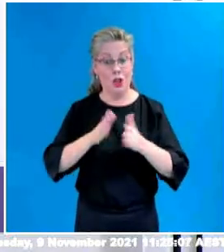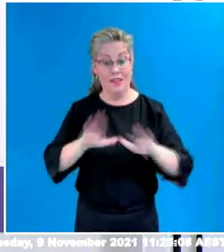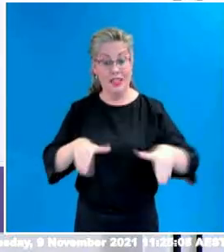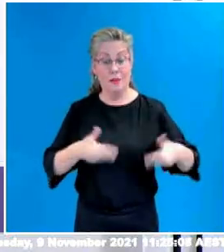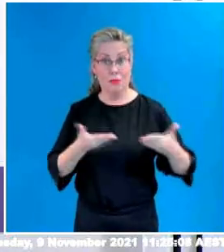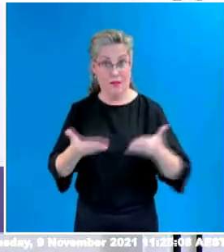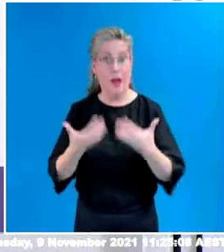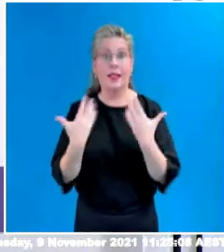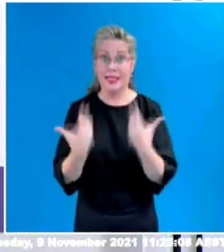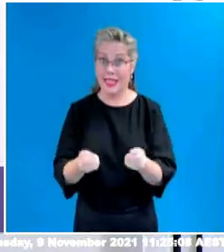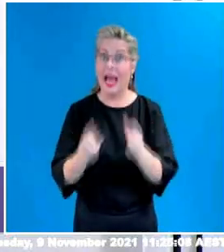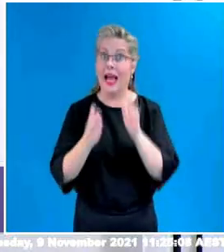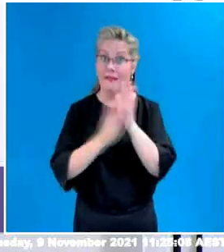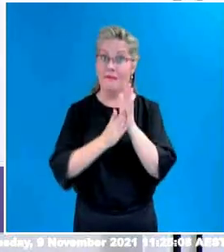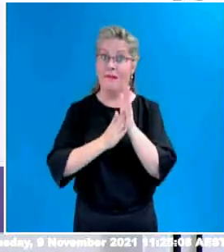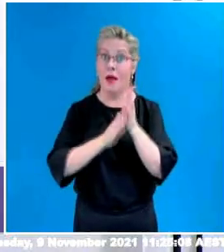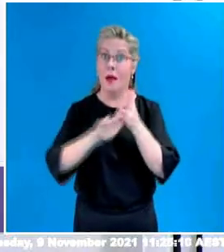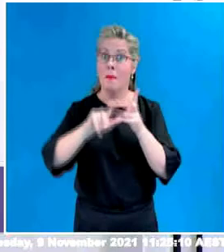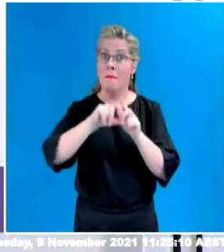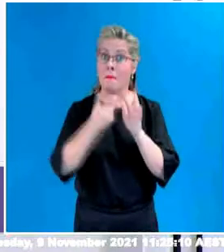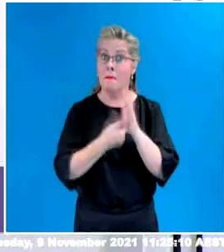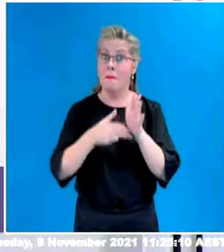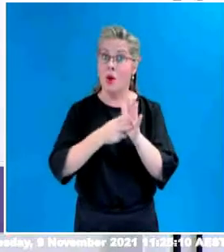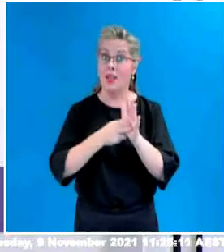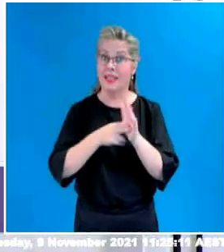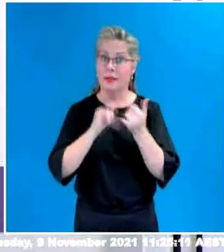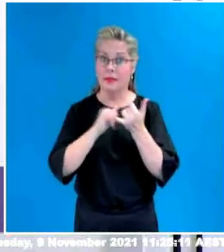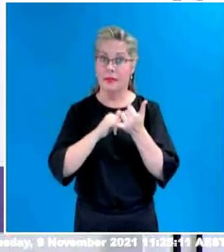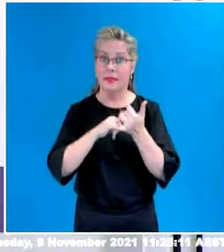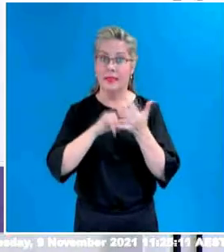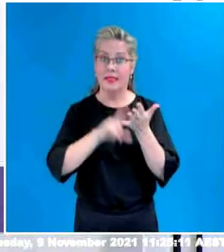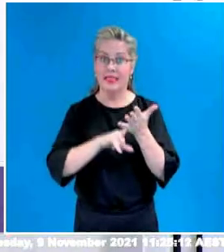It seems, Commissioners, that perhaps in future hearings we can explore with the